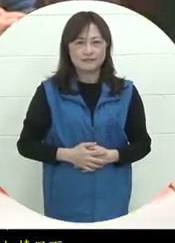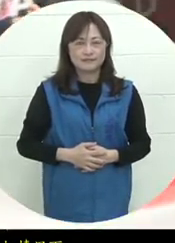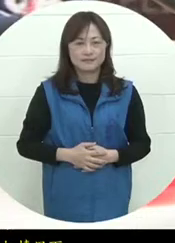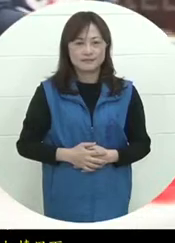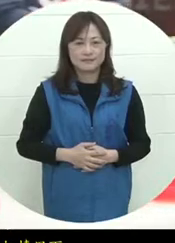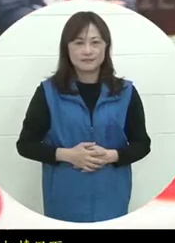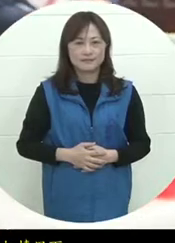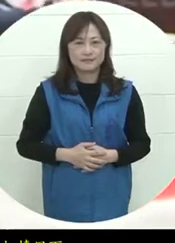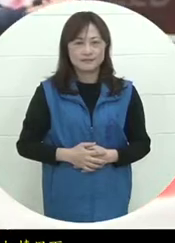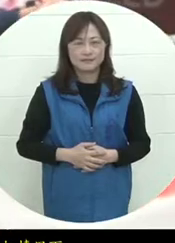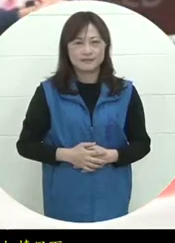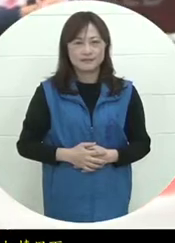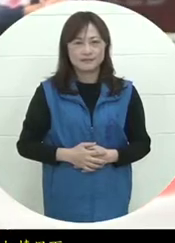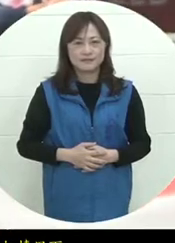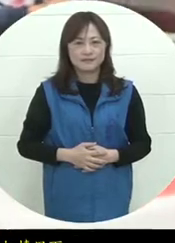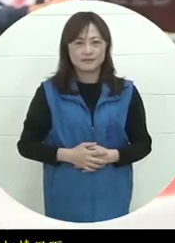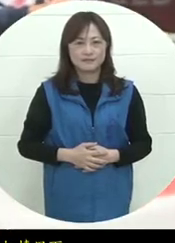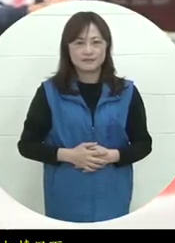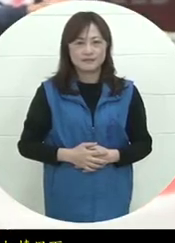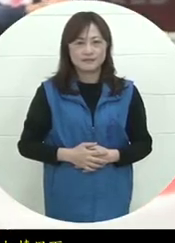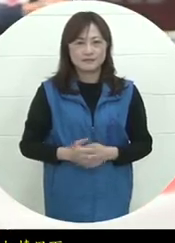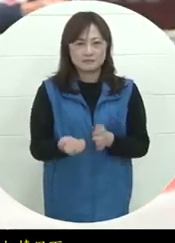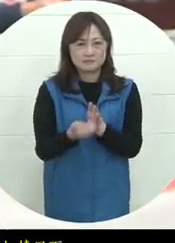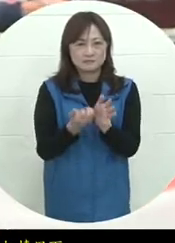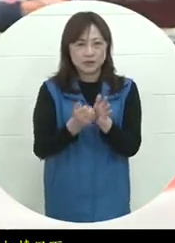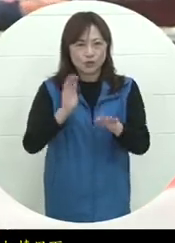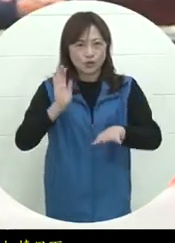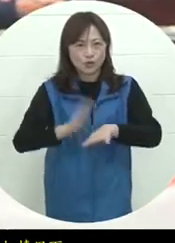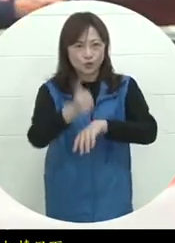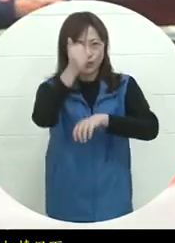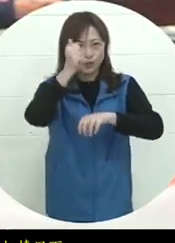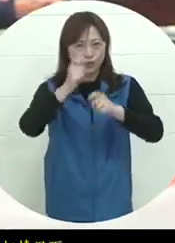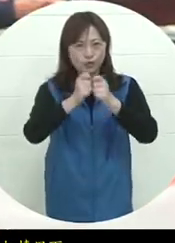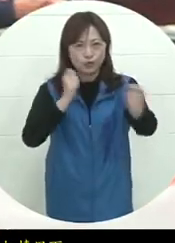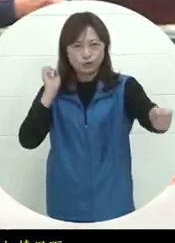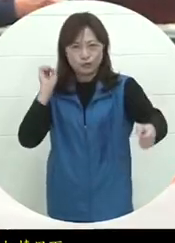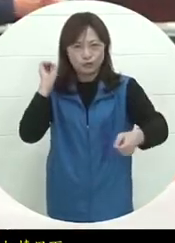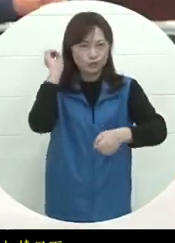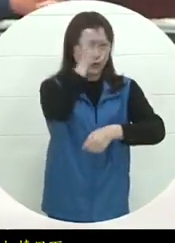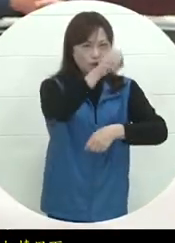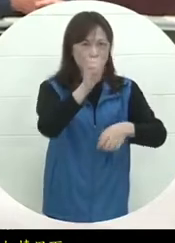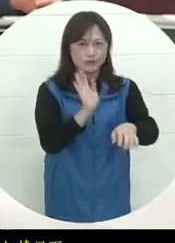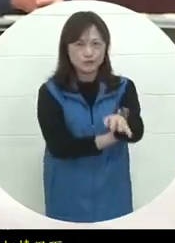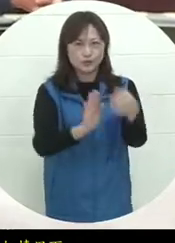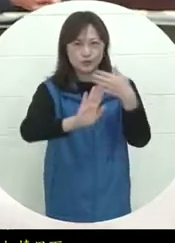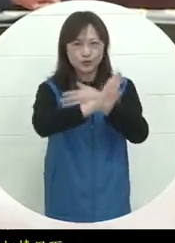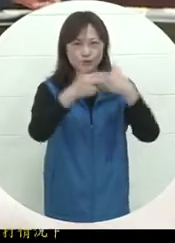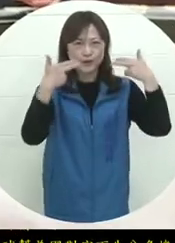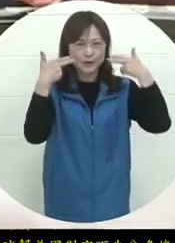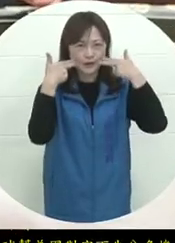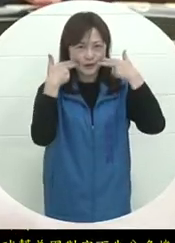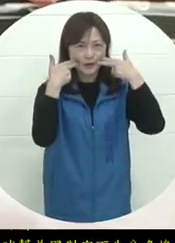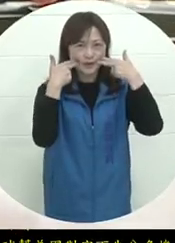. I just performed this wonderful long pass and the main one was the first. Yesterday, in fact, there were a lot of Anda